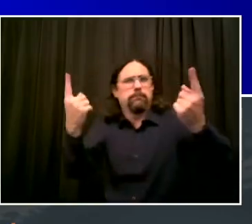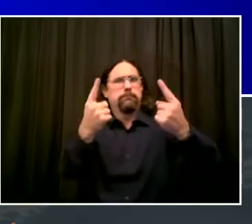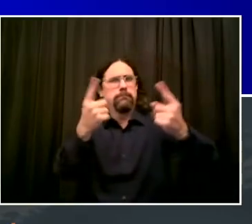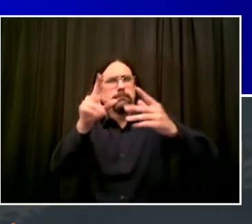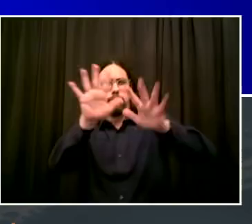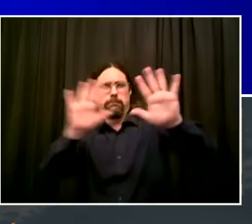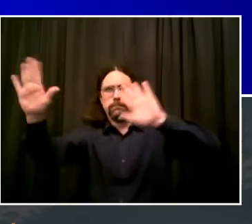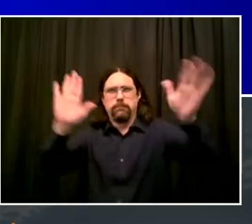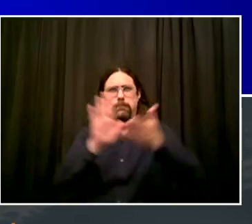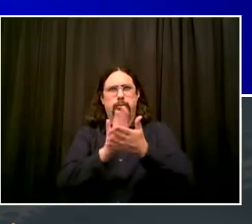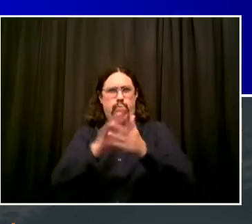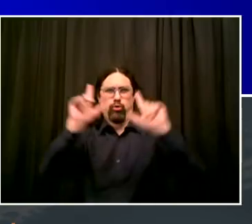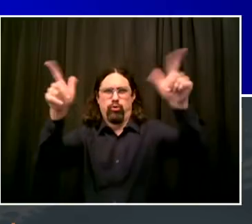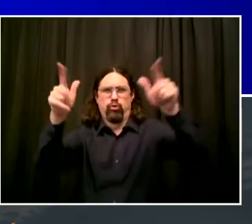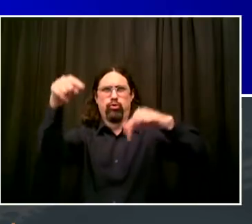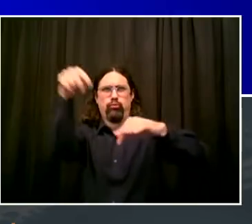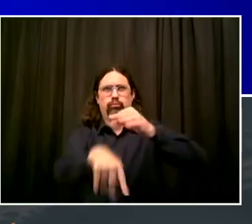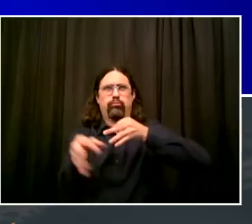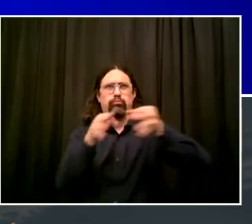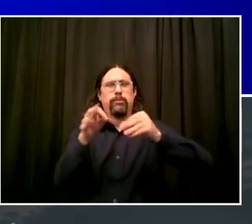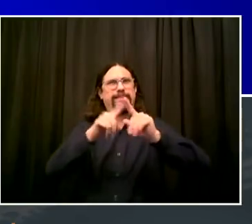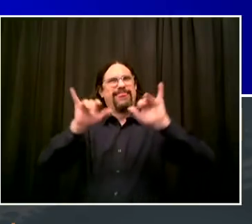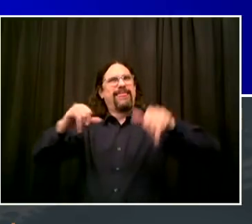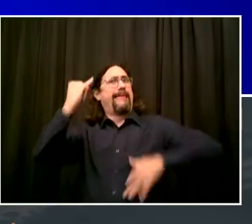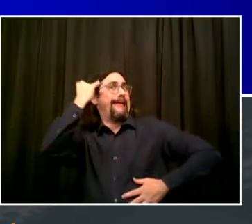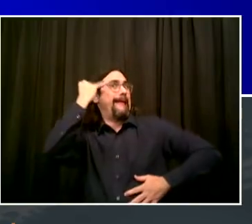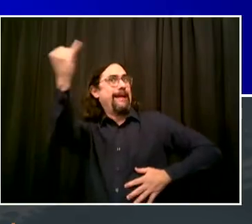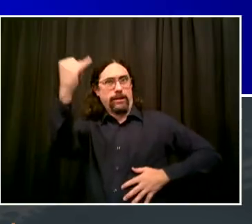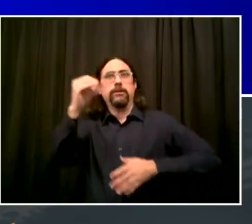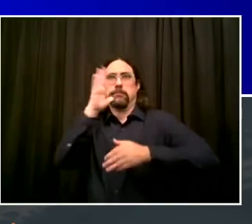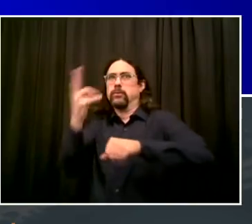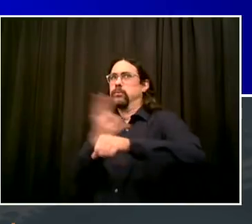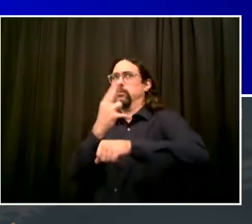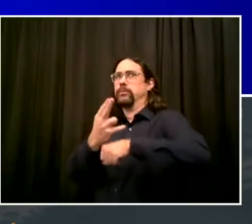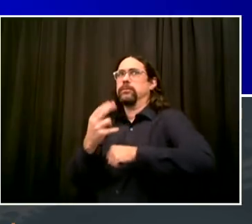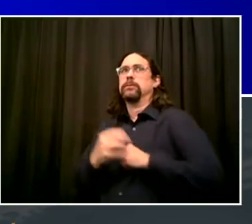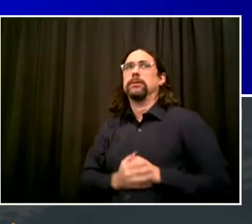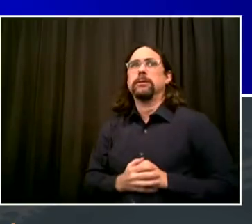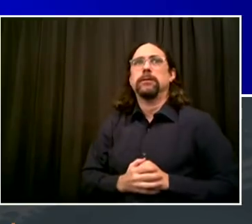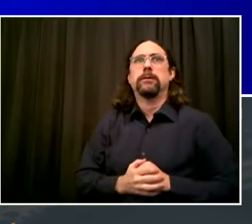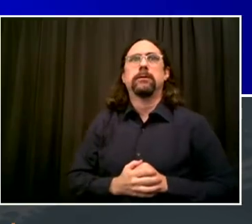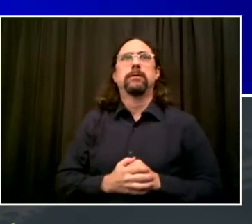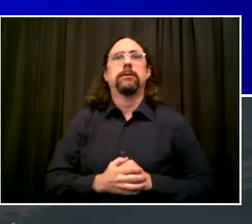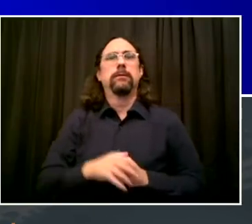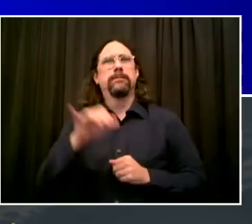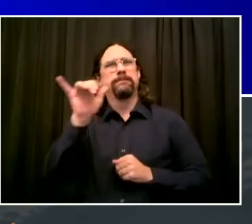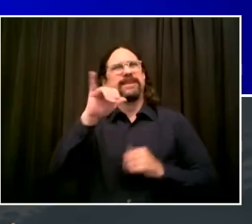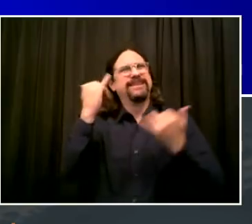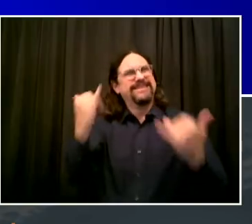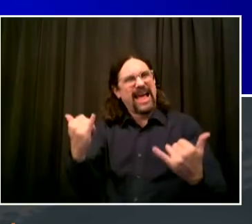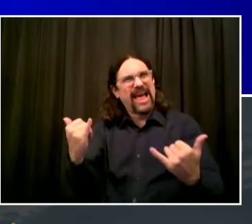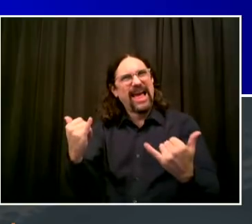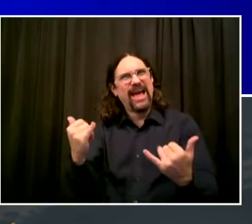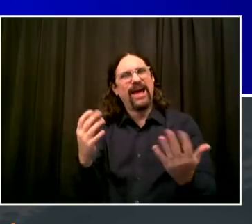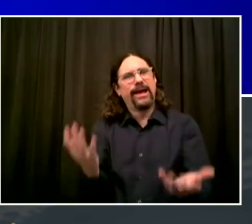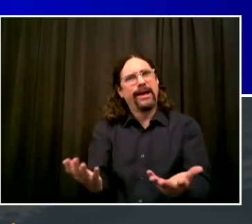SAW THE RESULTS SURVEY, WE KNEW THIS WAS IMPERATIVE, WE HAVE TRIED TO FIND EREVY AWY TO CREATE NEW